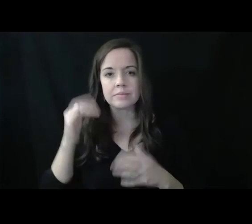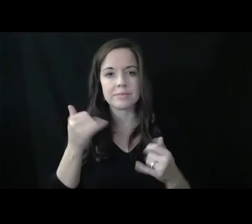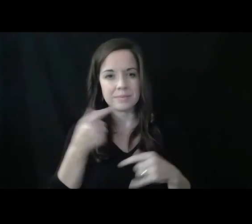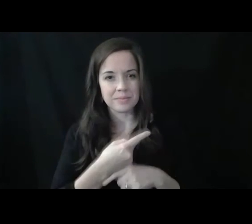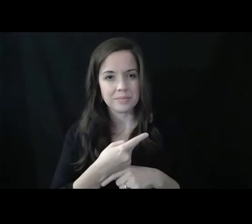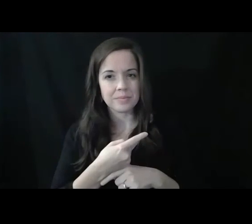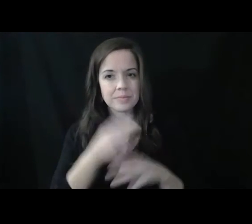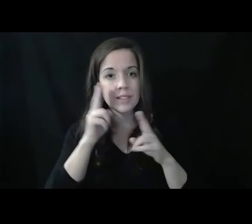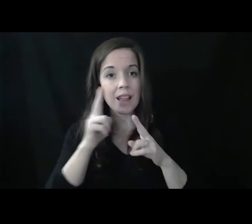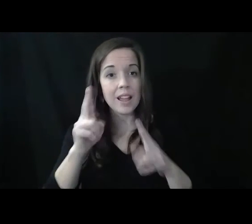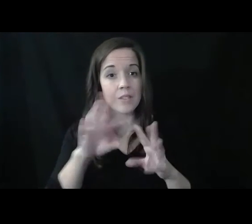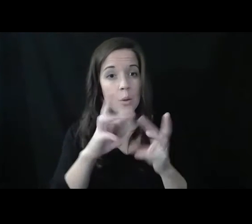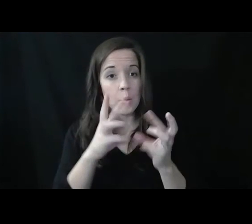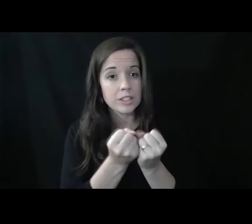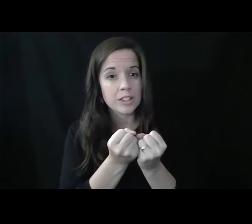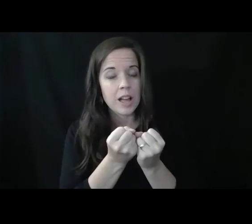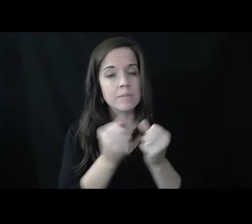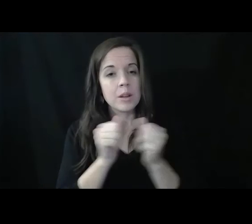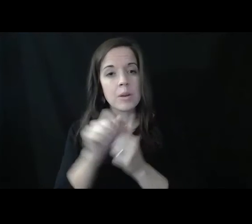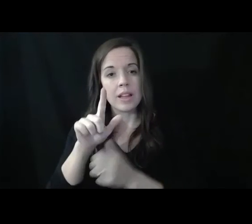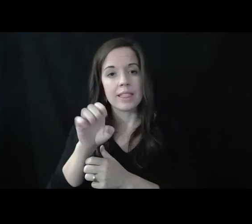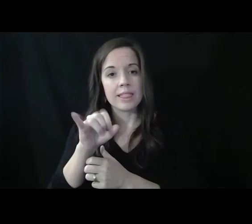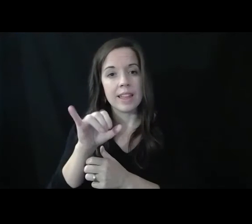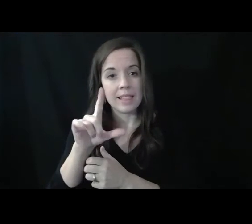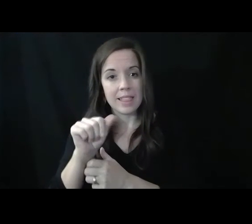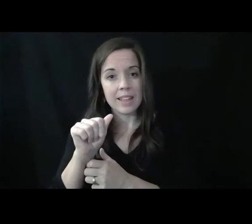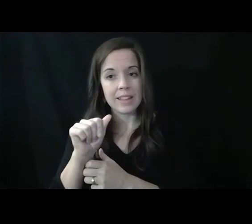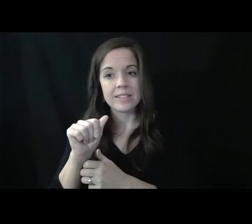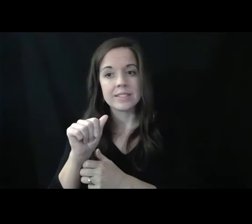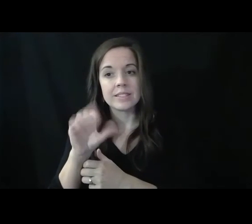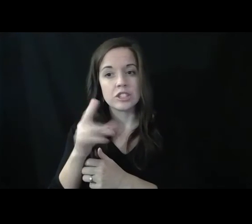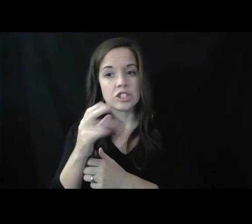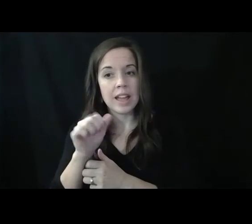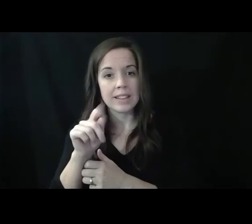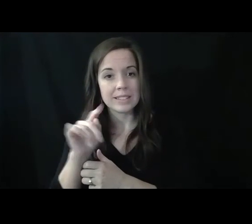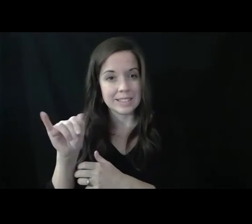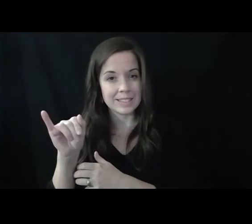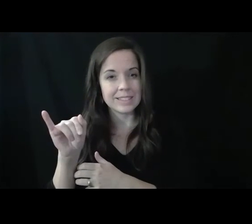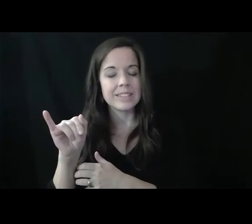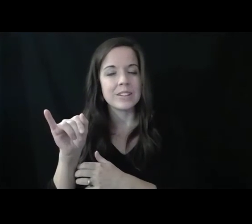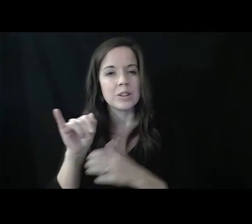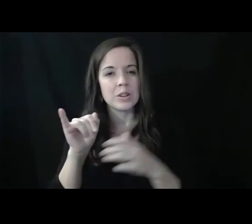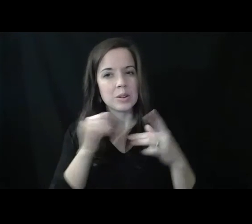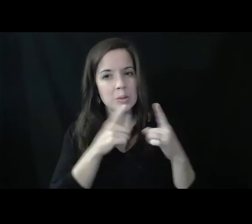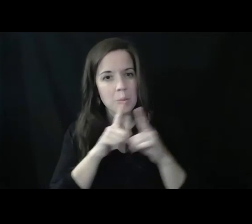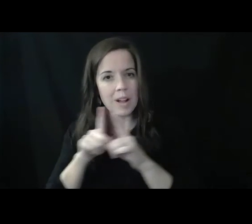having a workshop with Leila Chatti who walked us through some really intense feelings about fear,